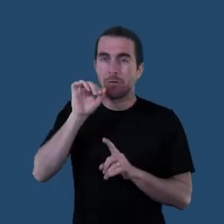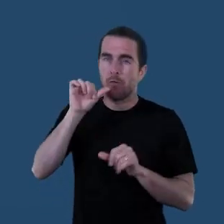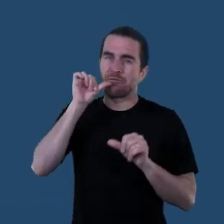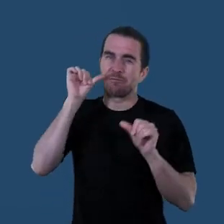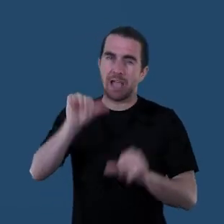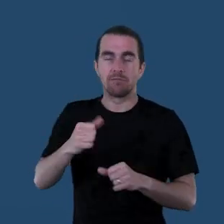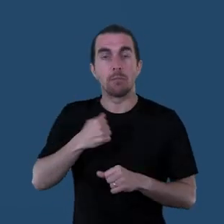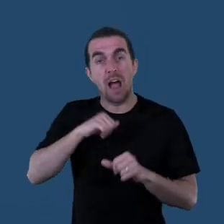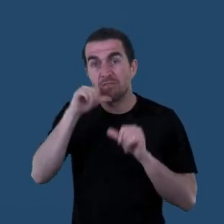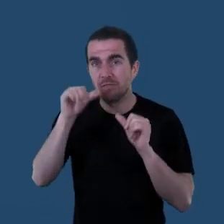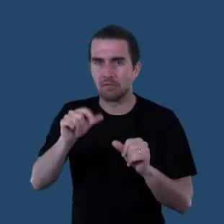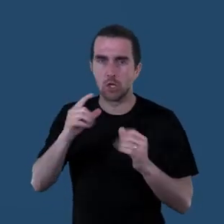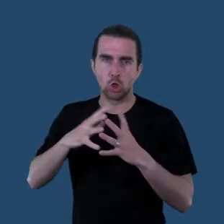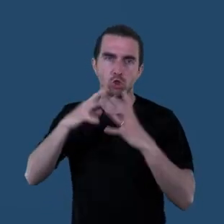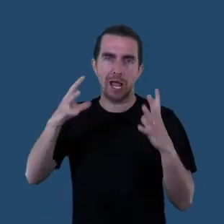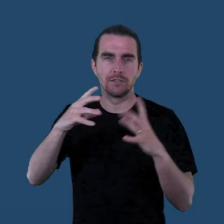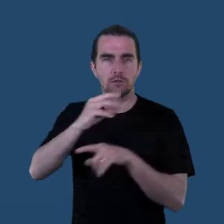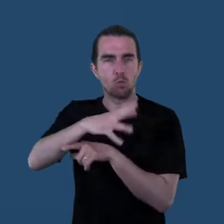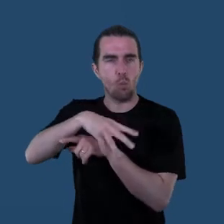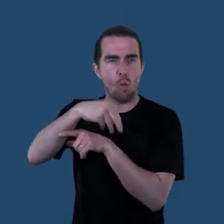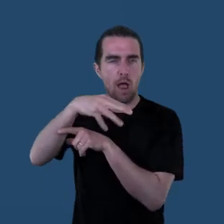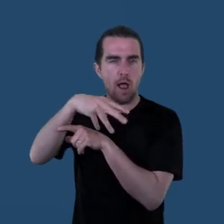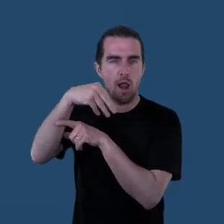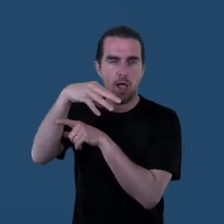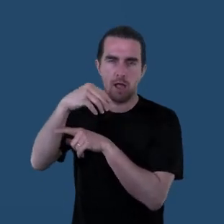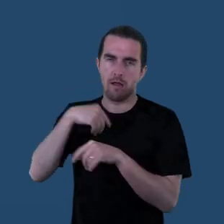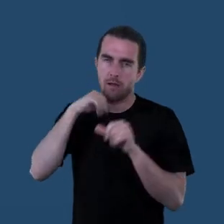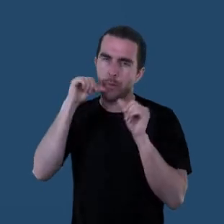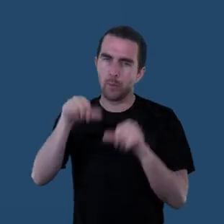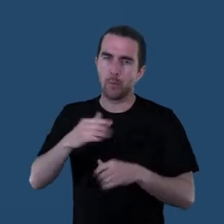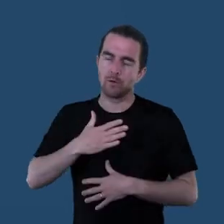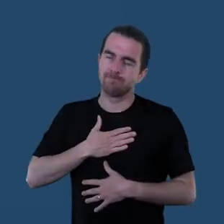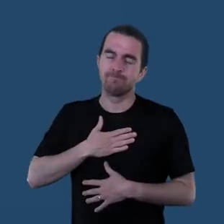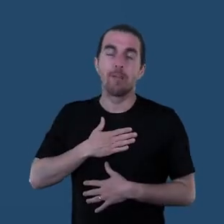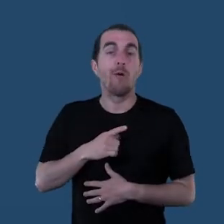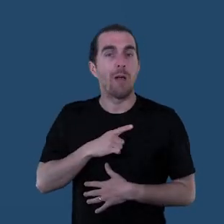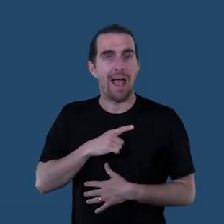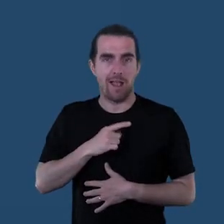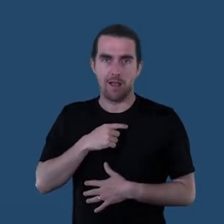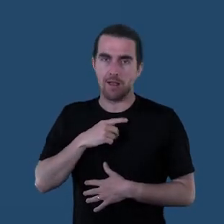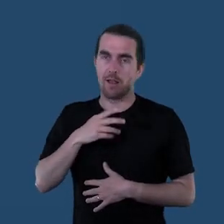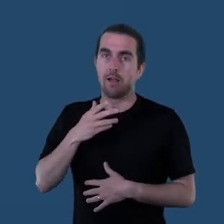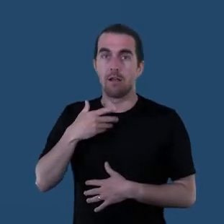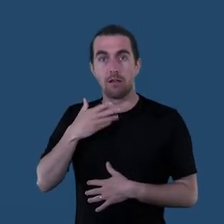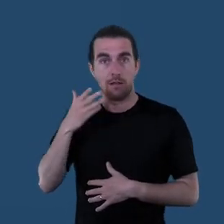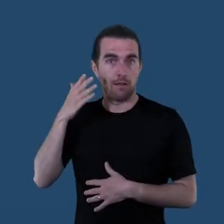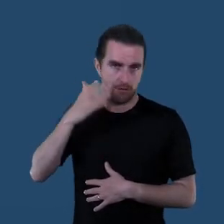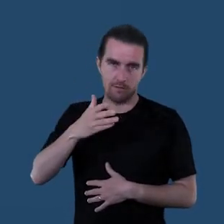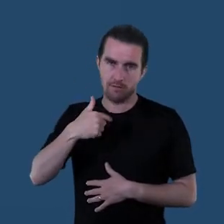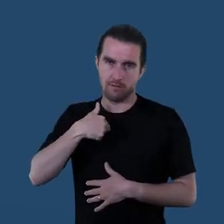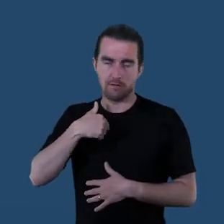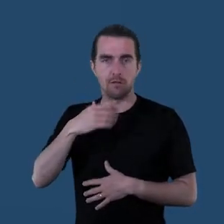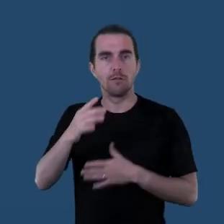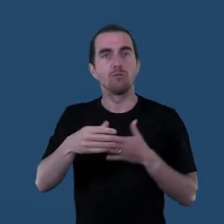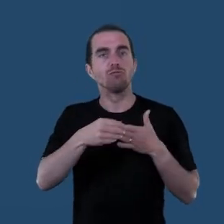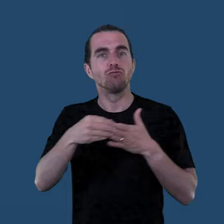My favorite's the giant squid in the Spirit Collection. That holds a special place in my heart. I remember going on a tour